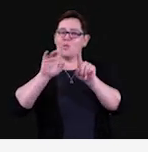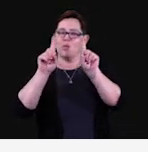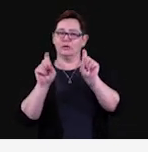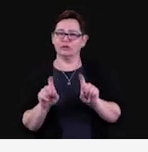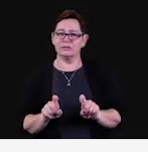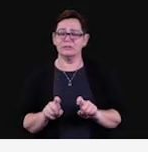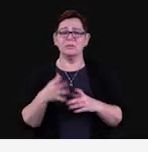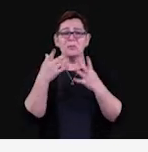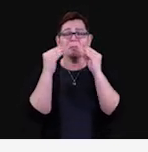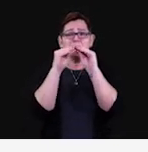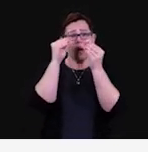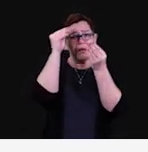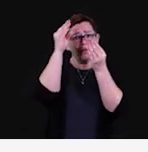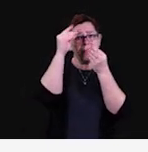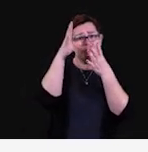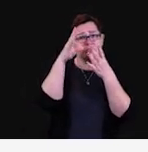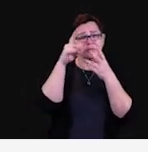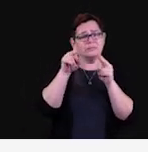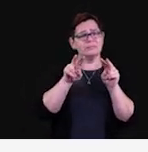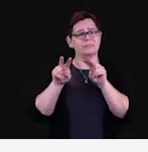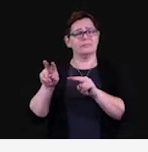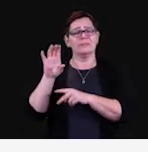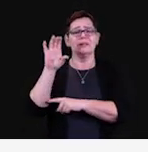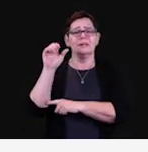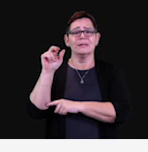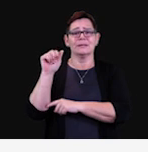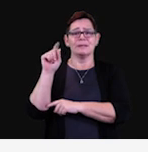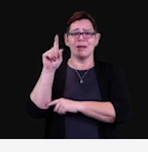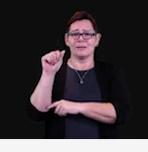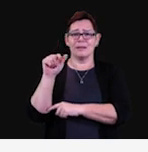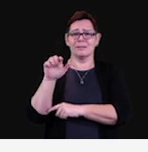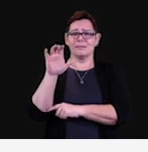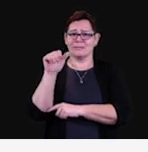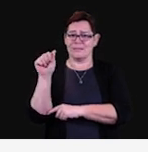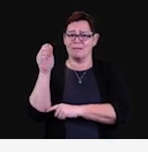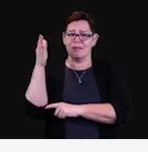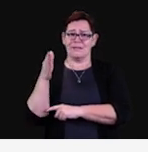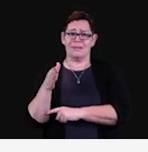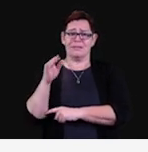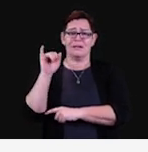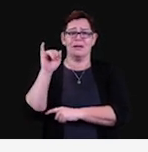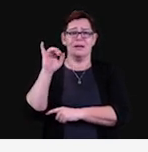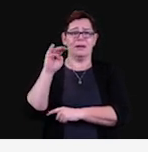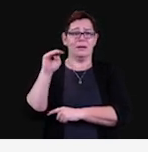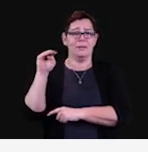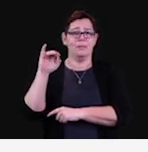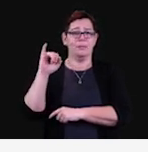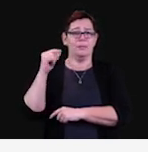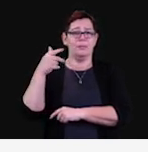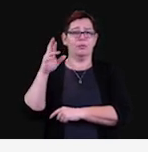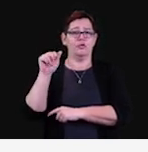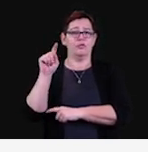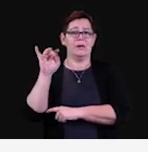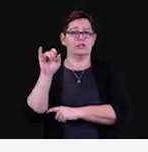For more information, visit canada.ca/immigration-refugees-citizenship.